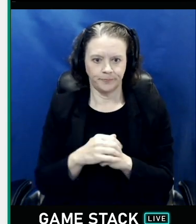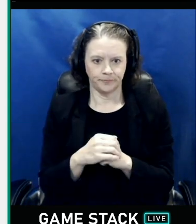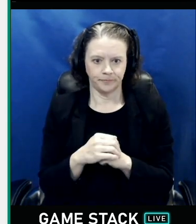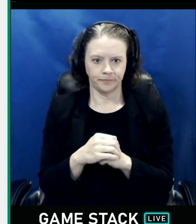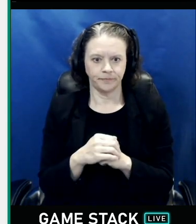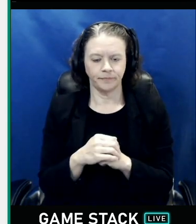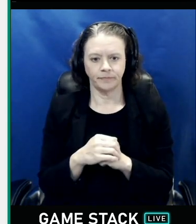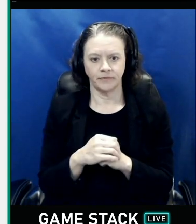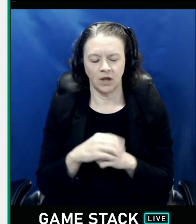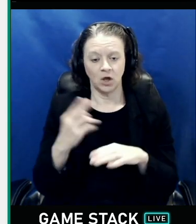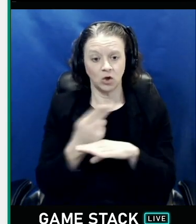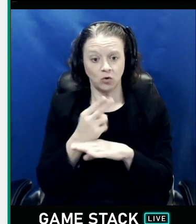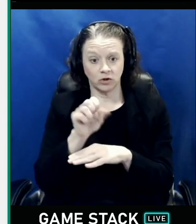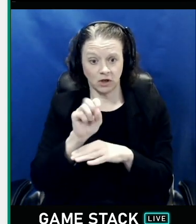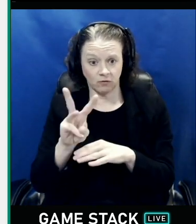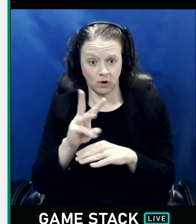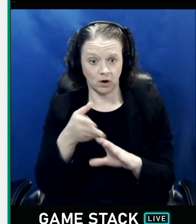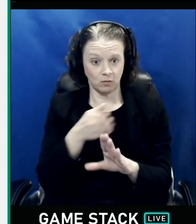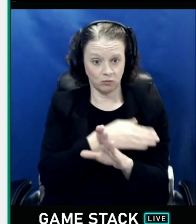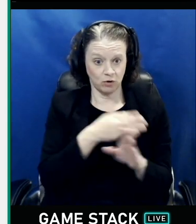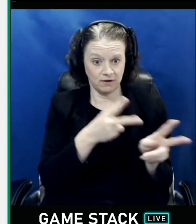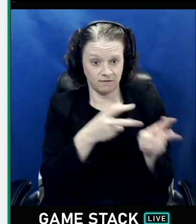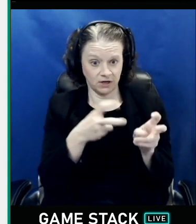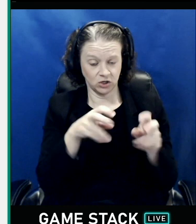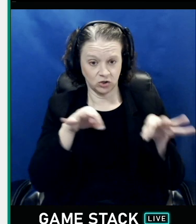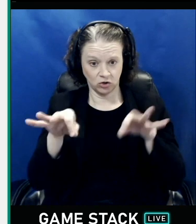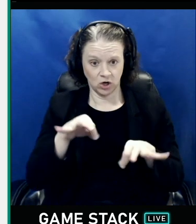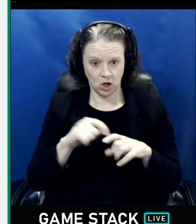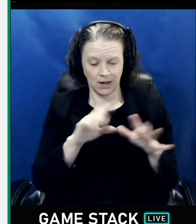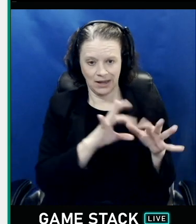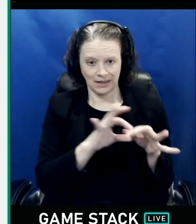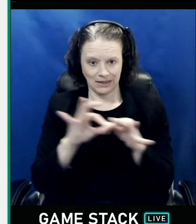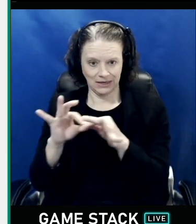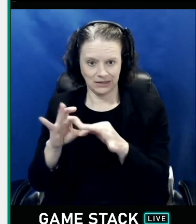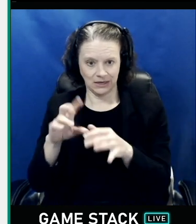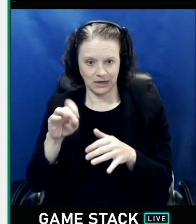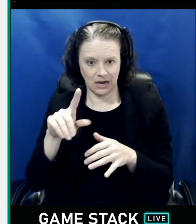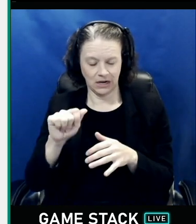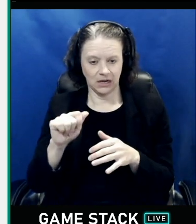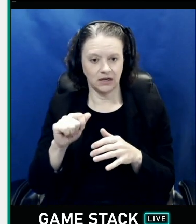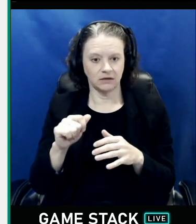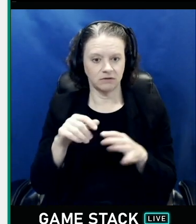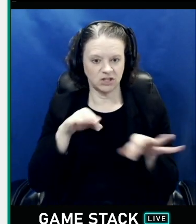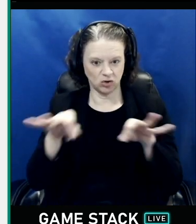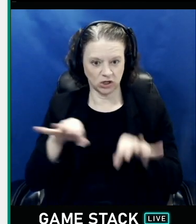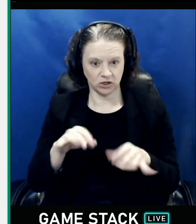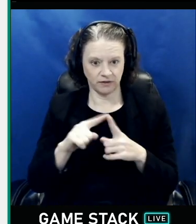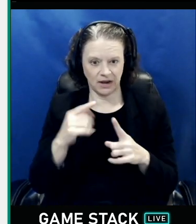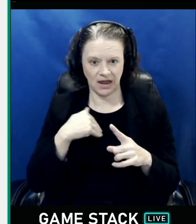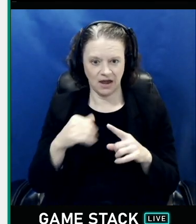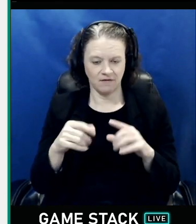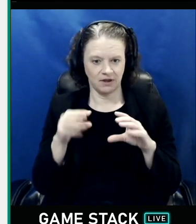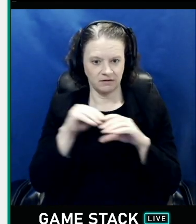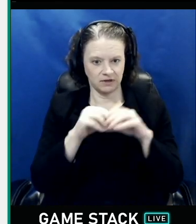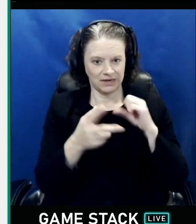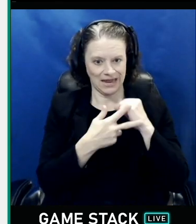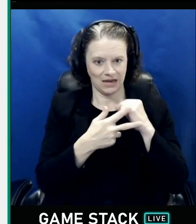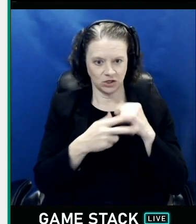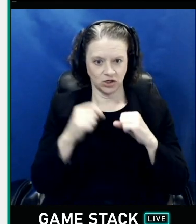Use Software prefetch instructions on linked data structures experiencing cache misses. Use NTA on use once data. While in dual-thread mode,